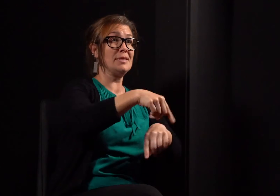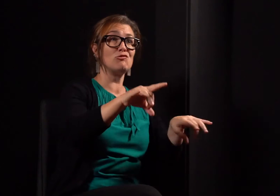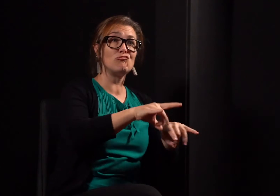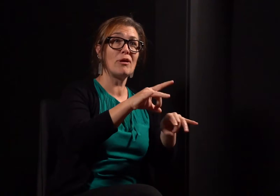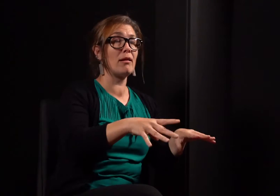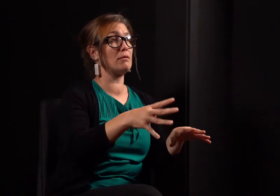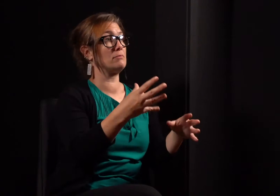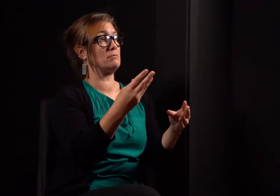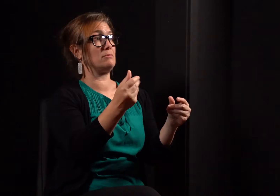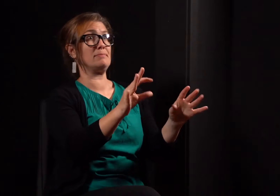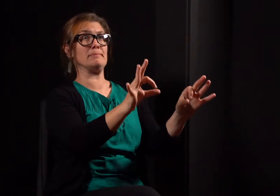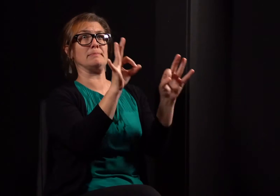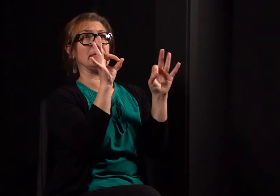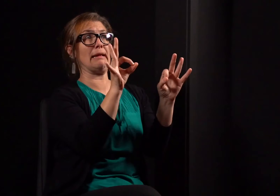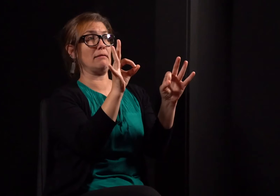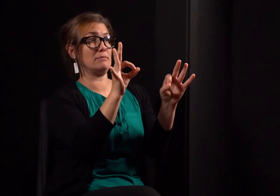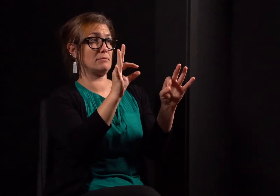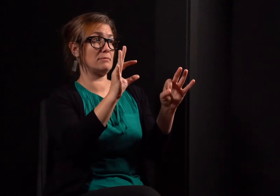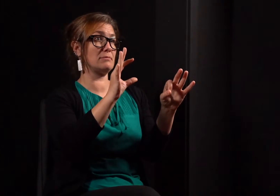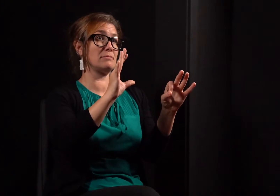who came from overseas to present here in Australia